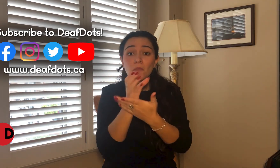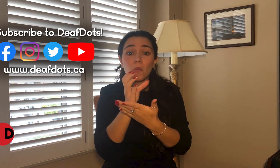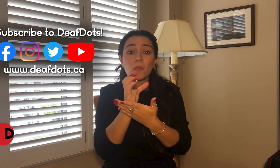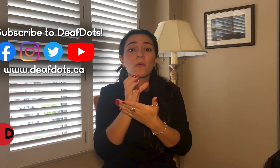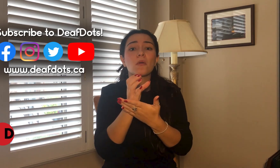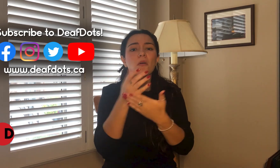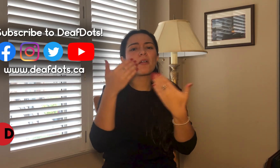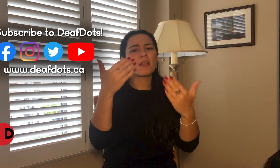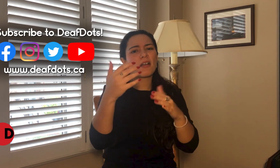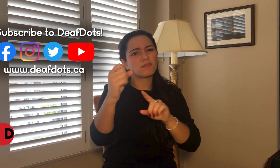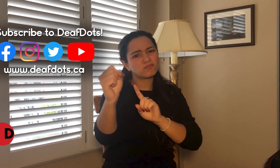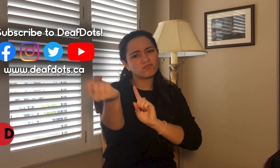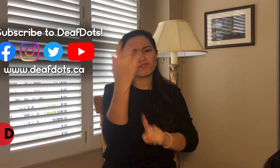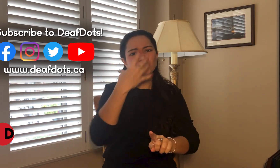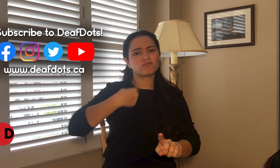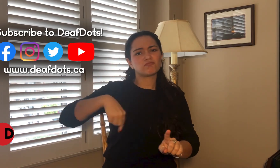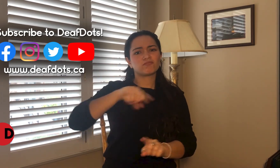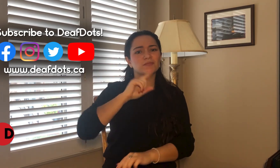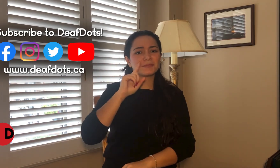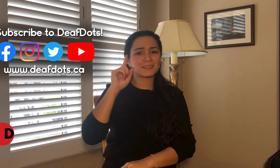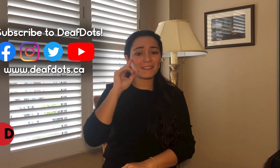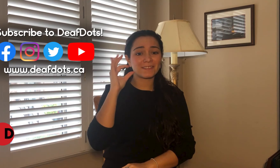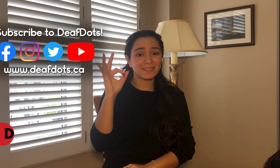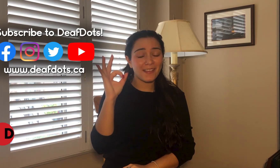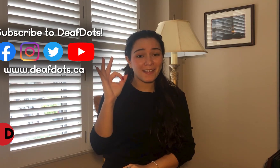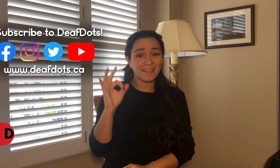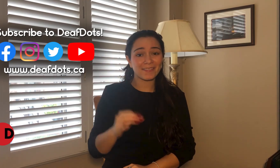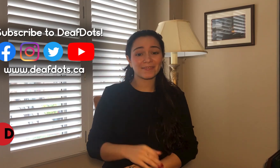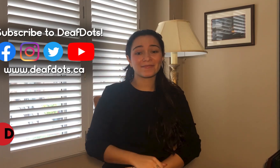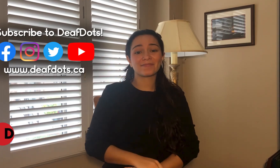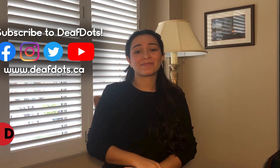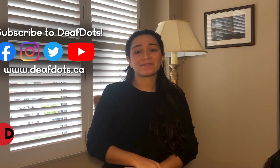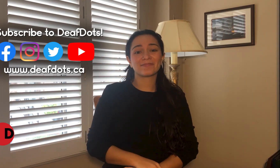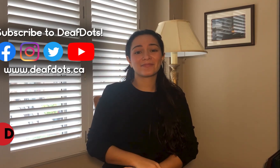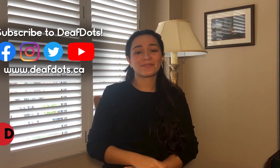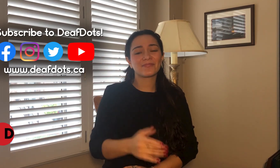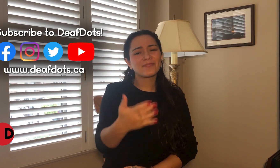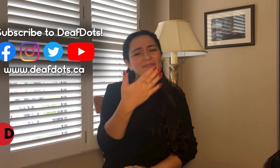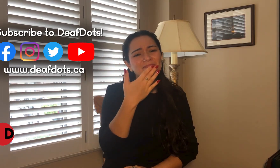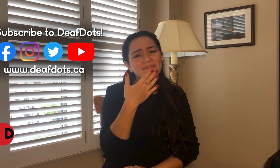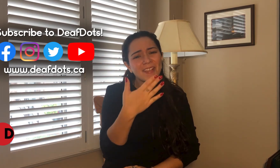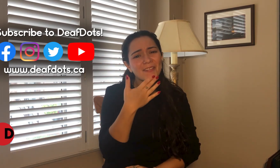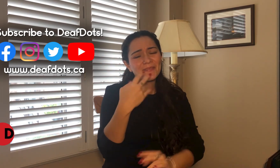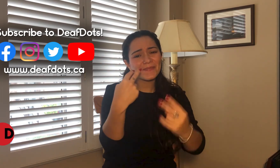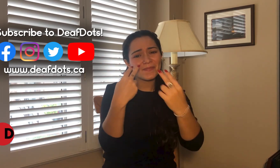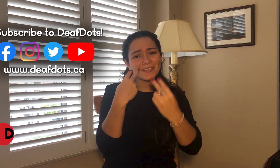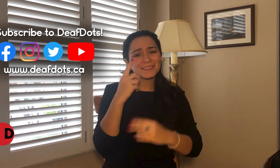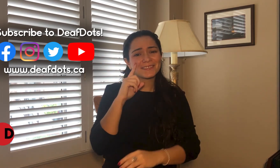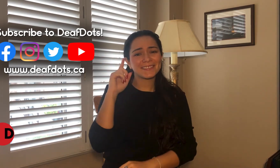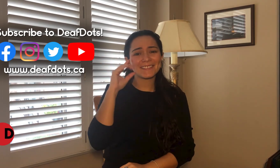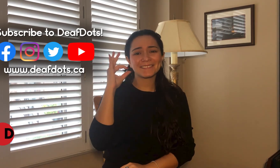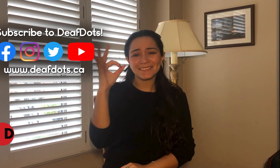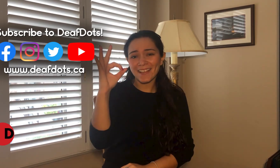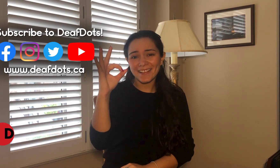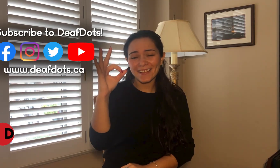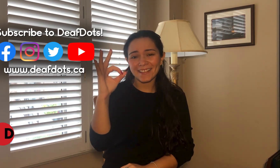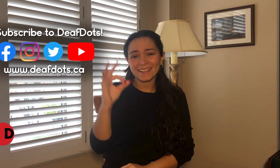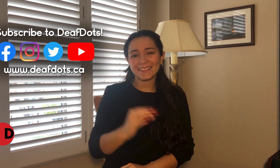and submit to DeafDots. Thank you for watching DeafDots!